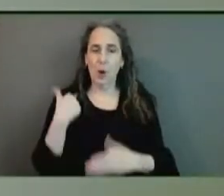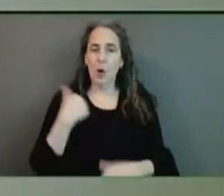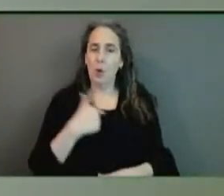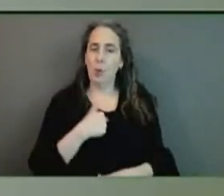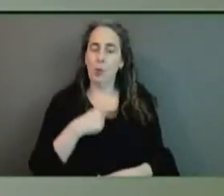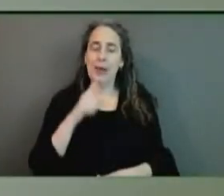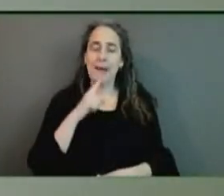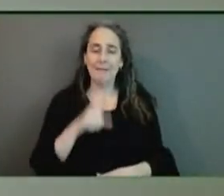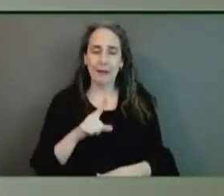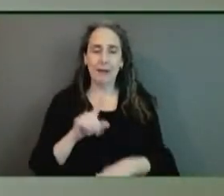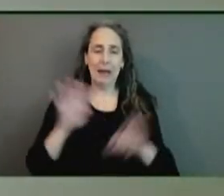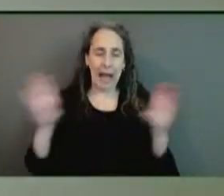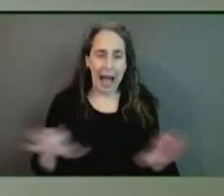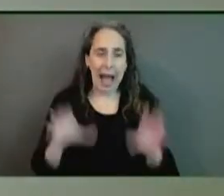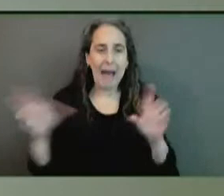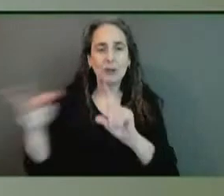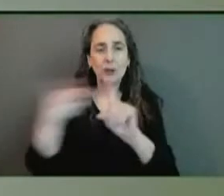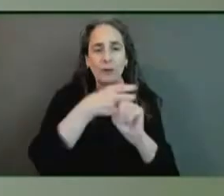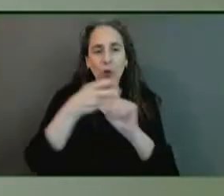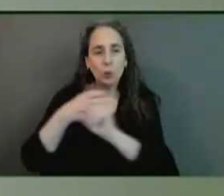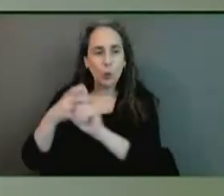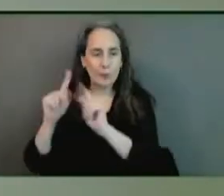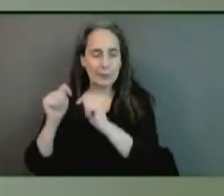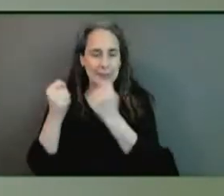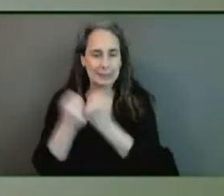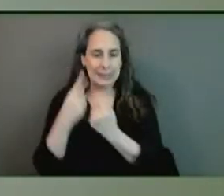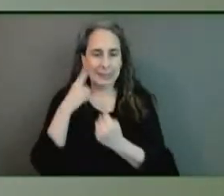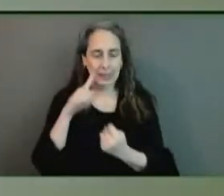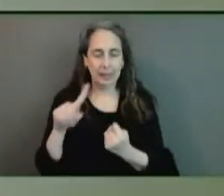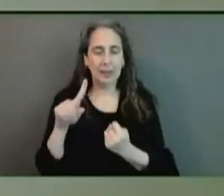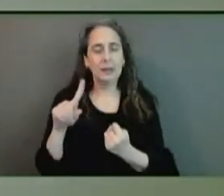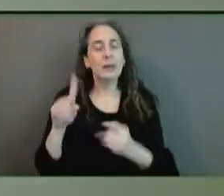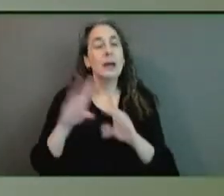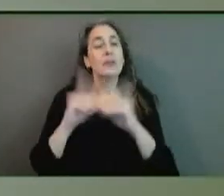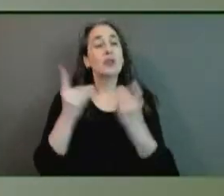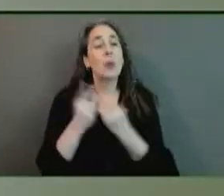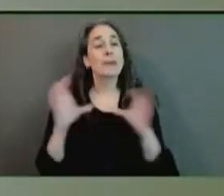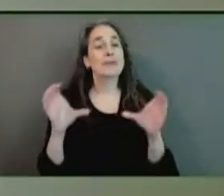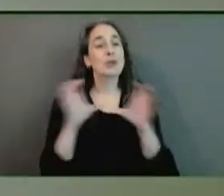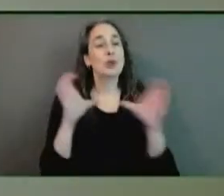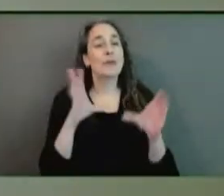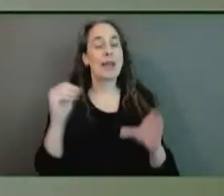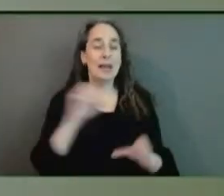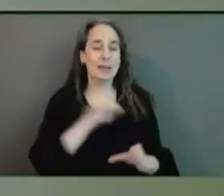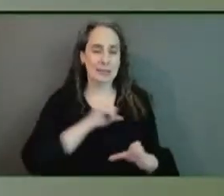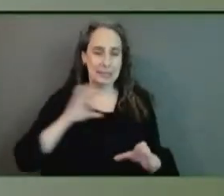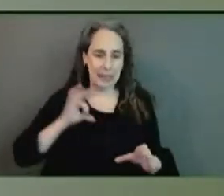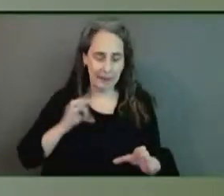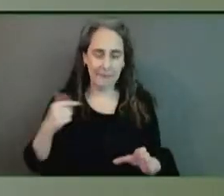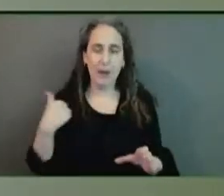everyone. Thank you for the question. We have a veryctiv recruitment team in the